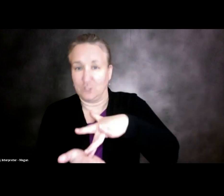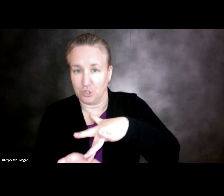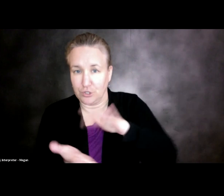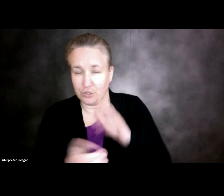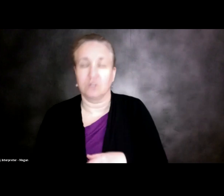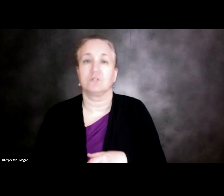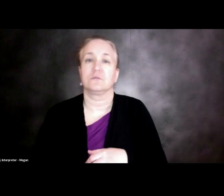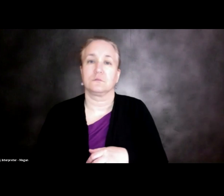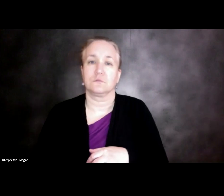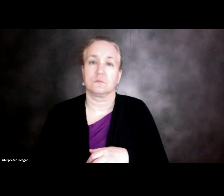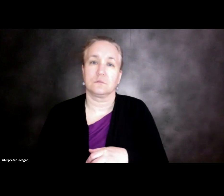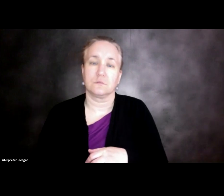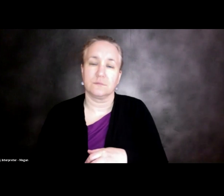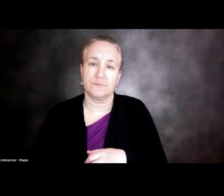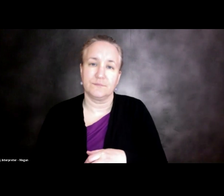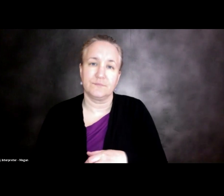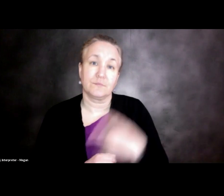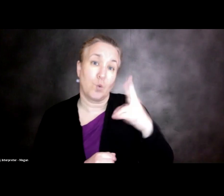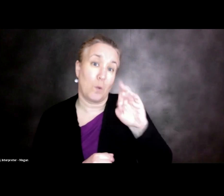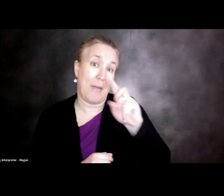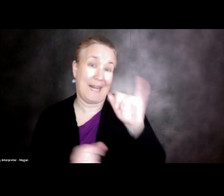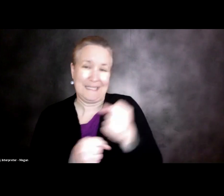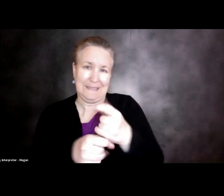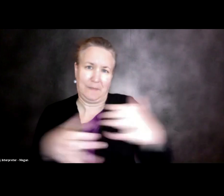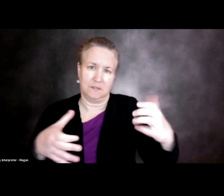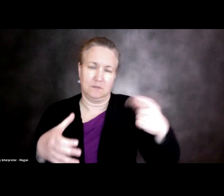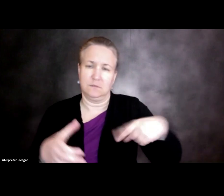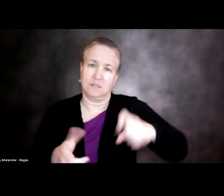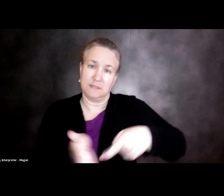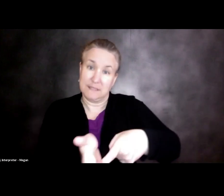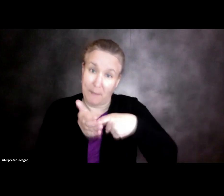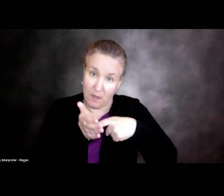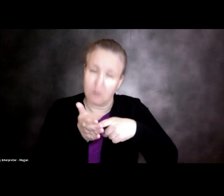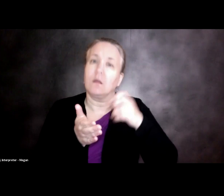The expansion of humanity has to be demanded and also answered.